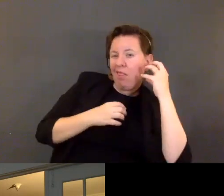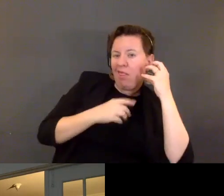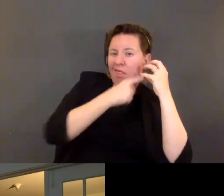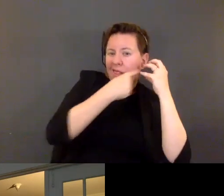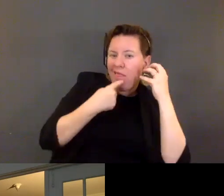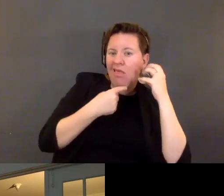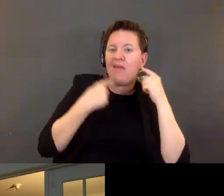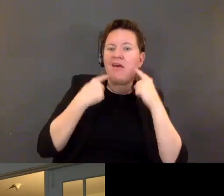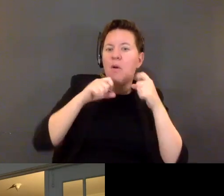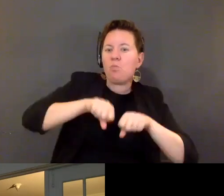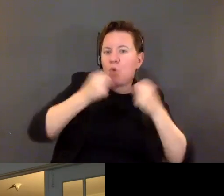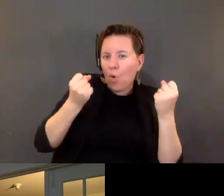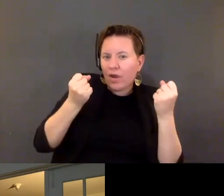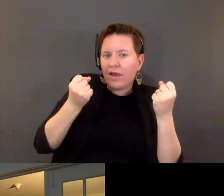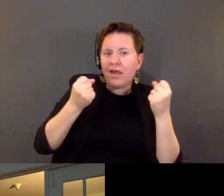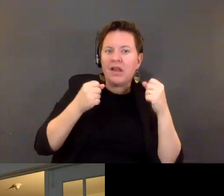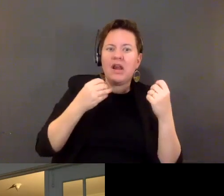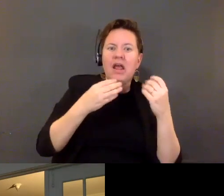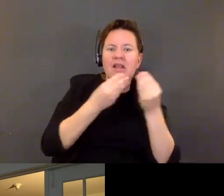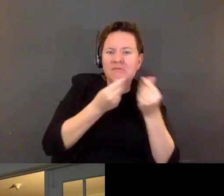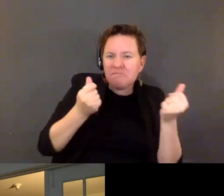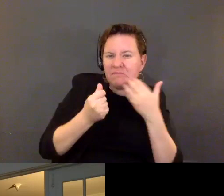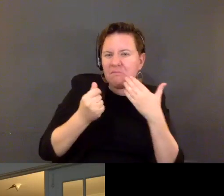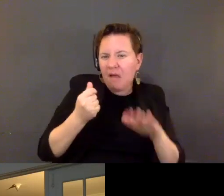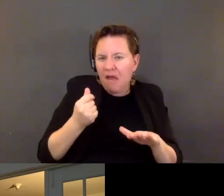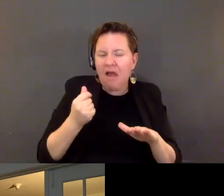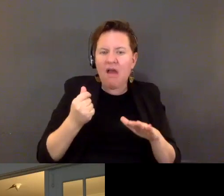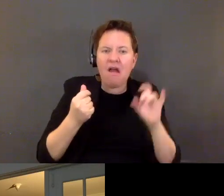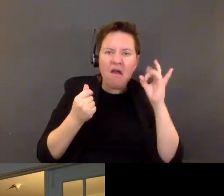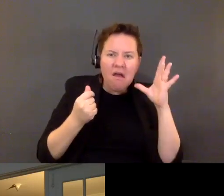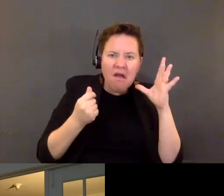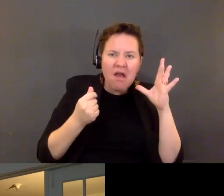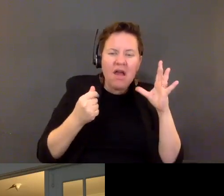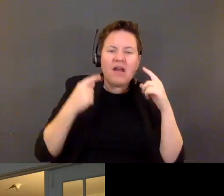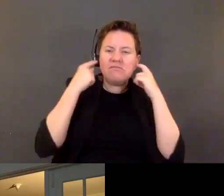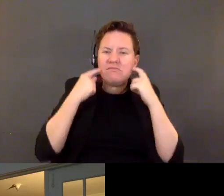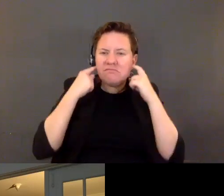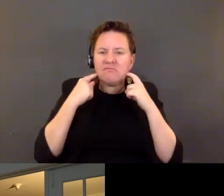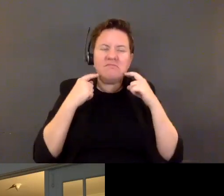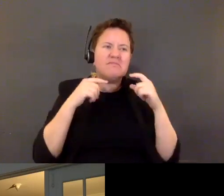broken at some point and healed badly and those thin zygomatic arches bad nutrition